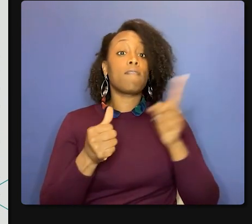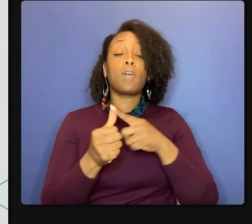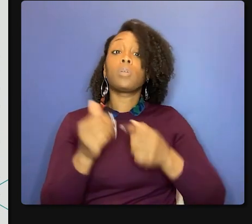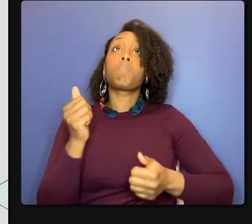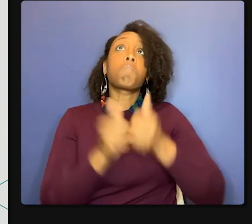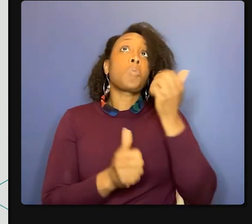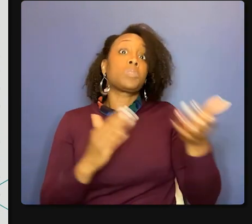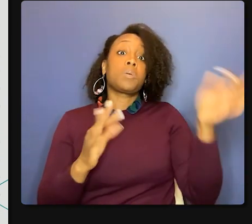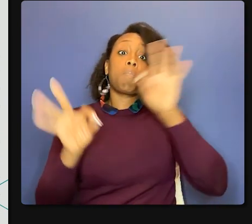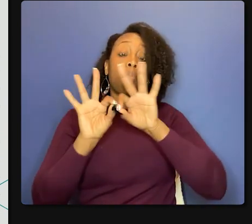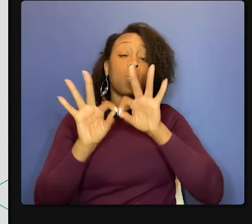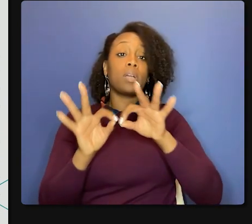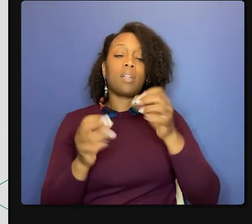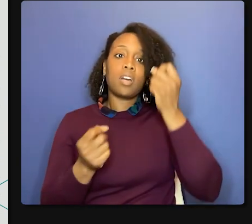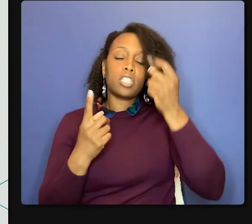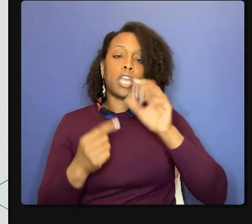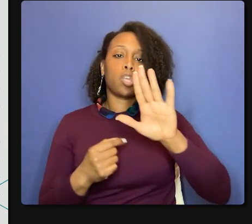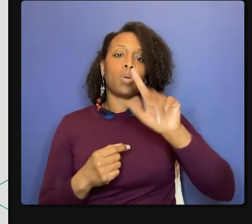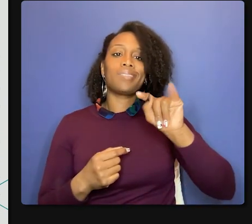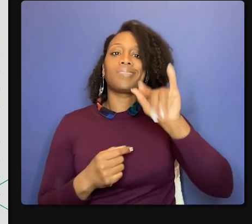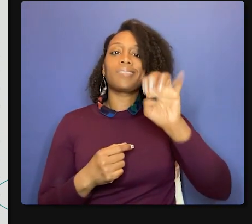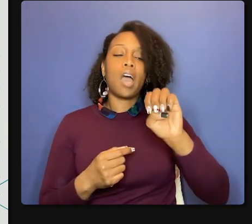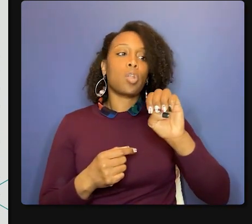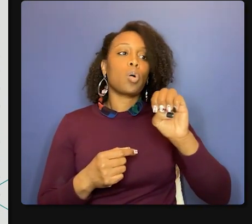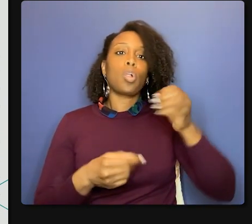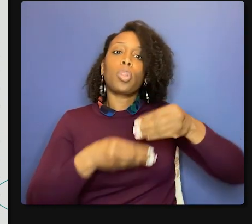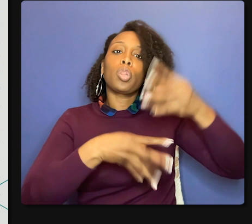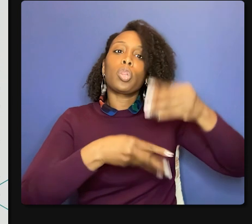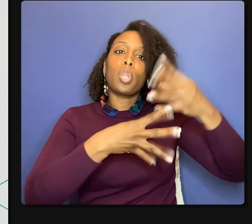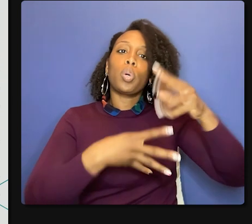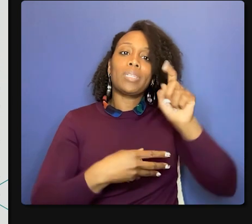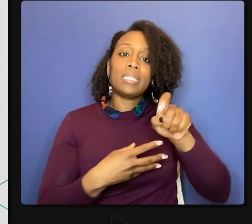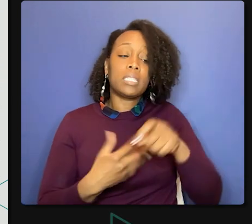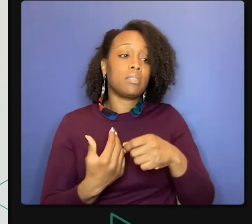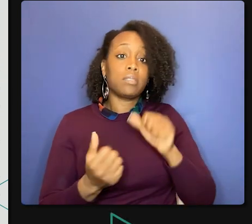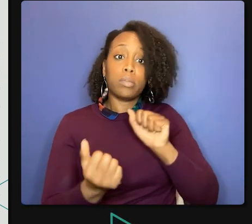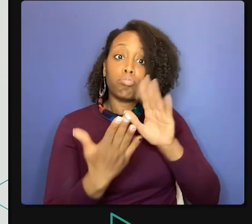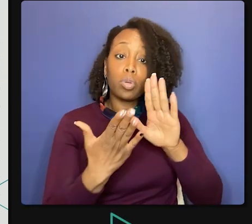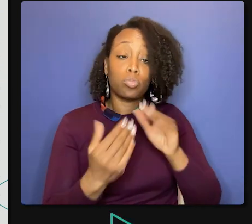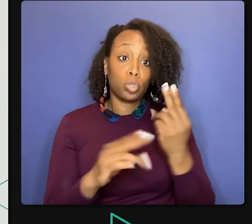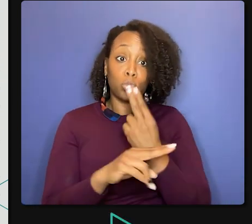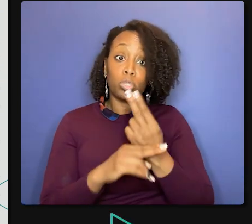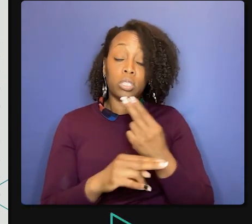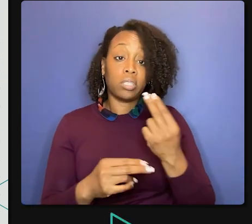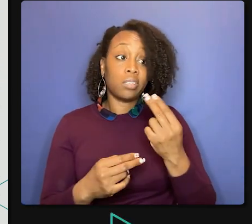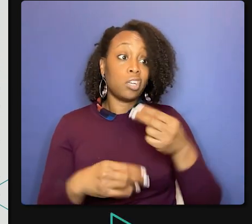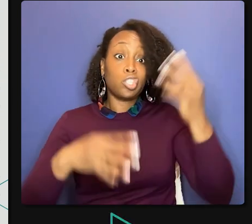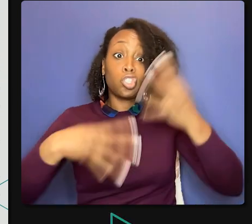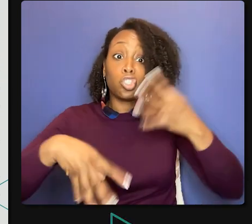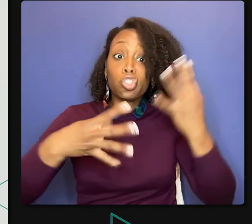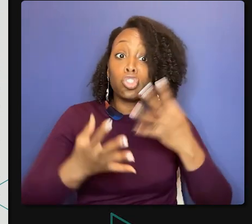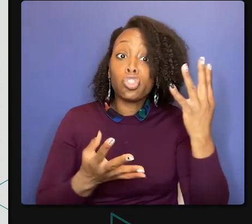So first and probably the most important is just understanding your title's loading needs and approach, like are you using a streaming system?